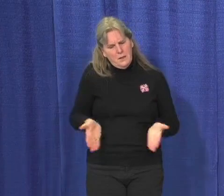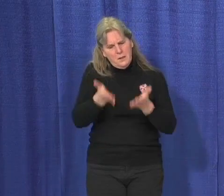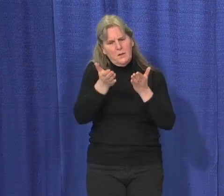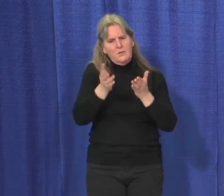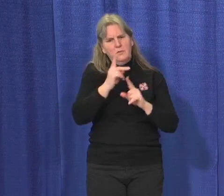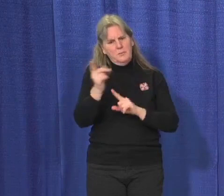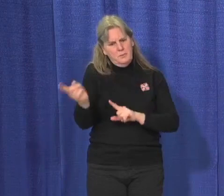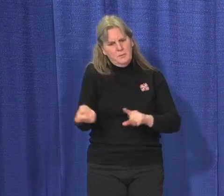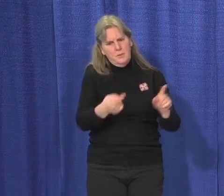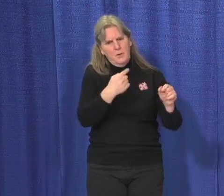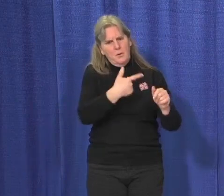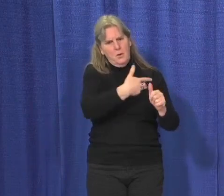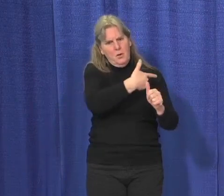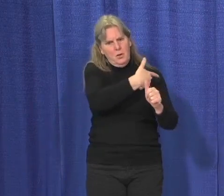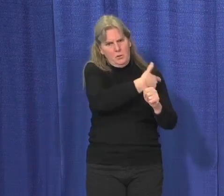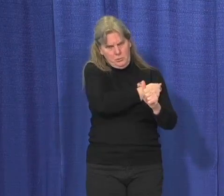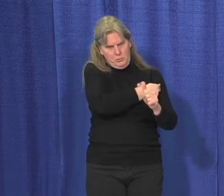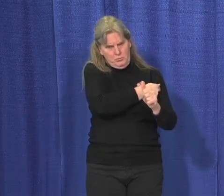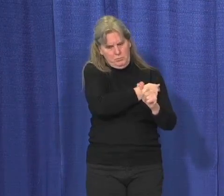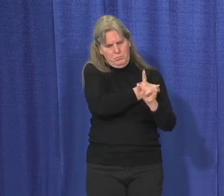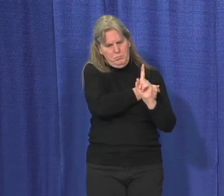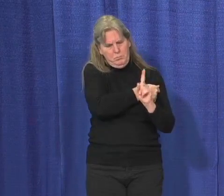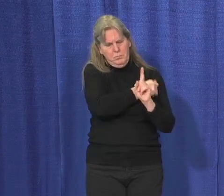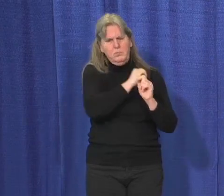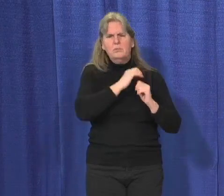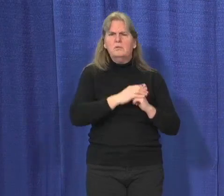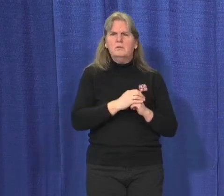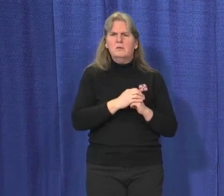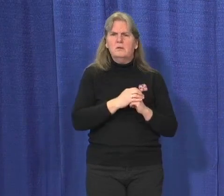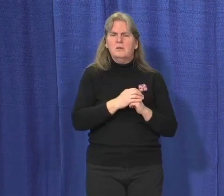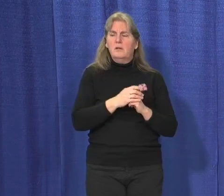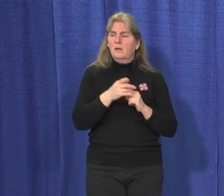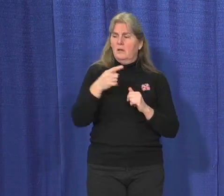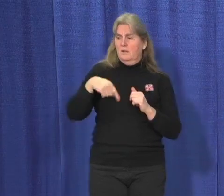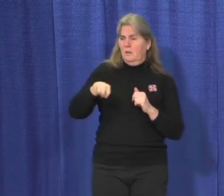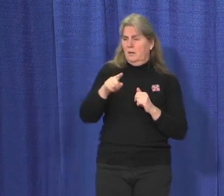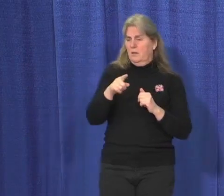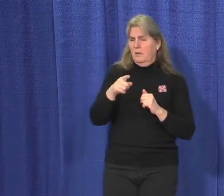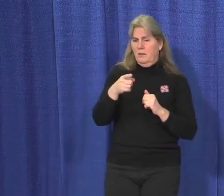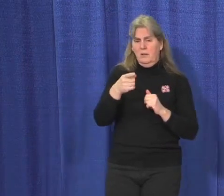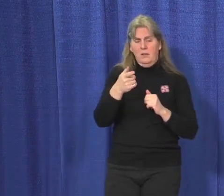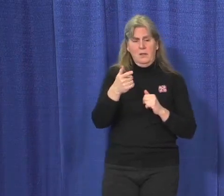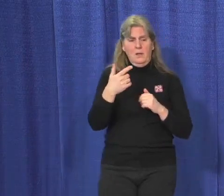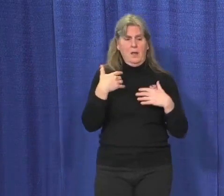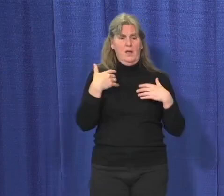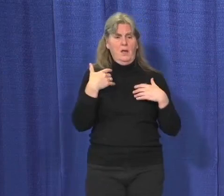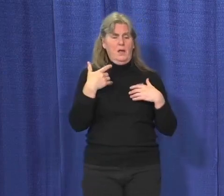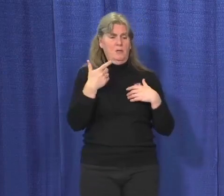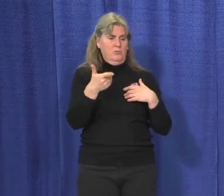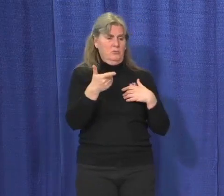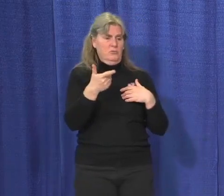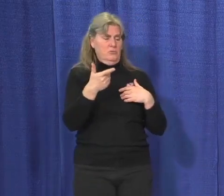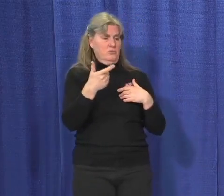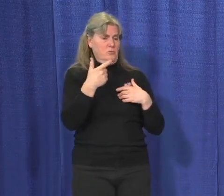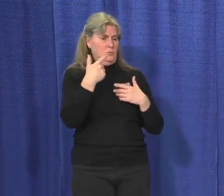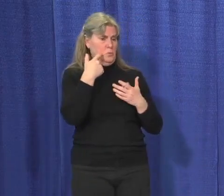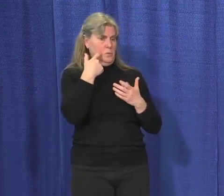people to get a vaccination. Have health officials encountered any hesitancy or